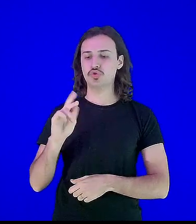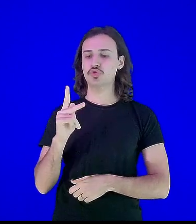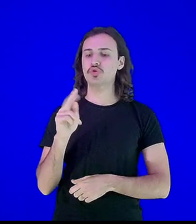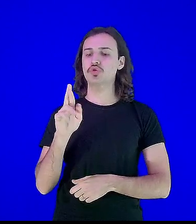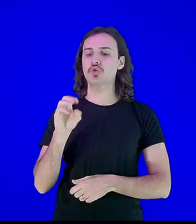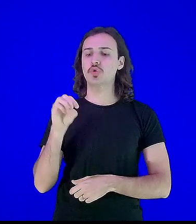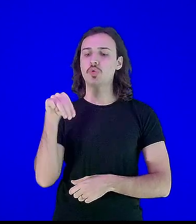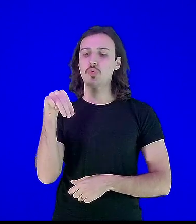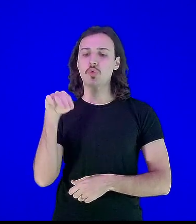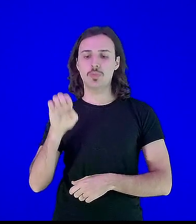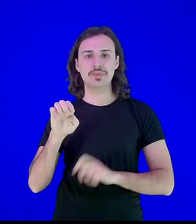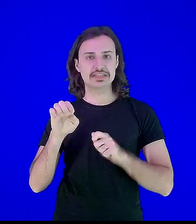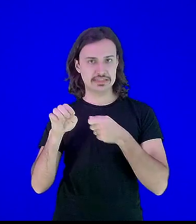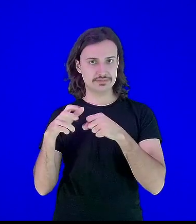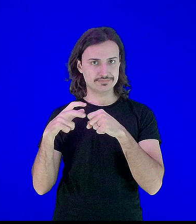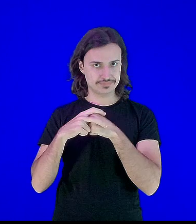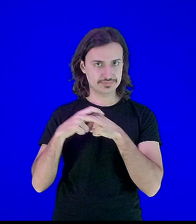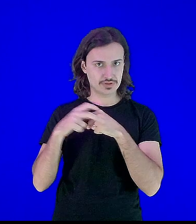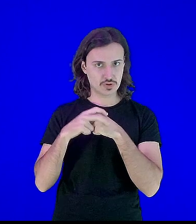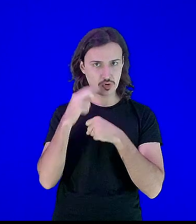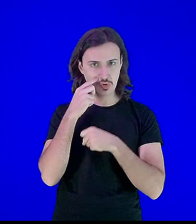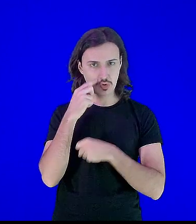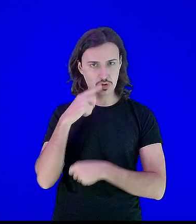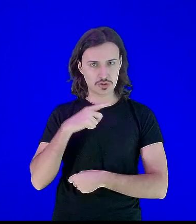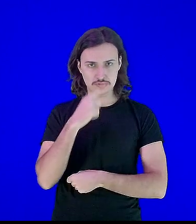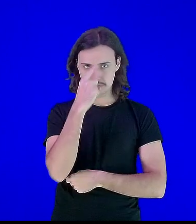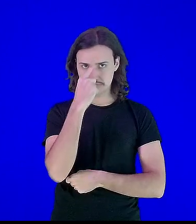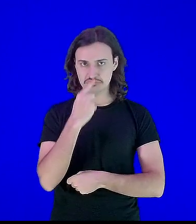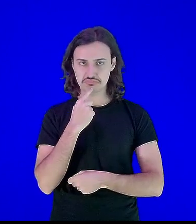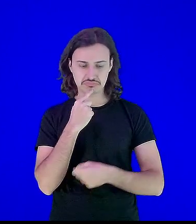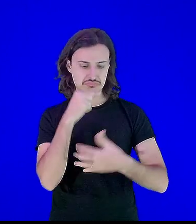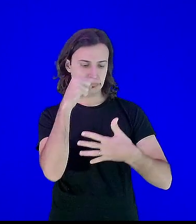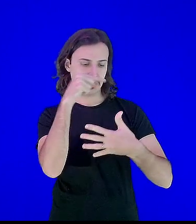so, you can see I have a bunch of them here